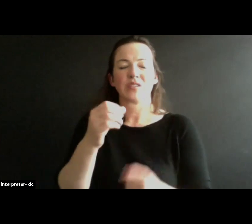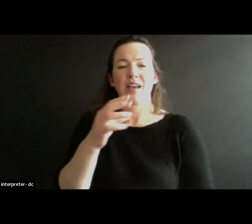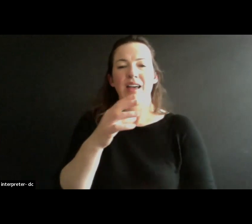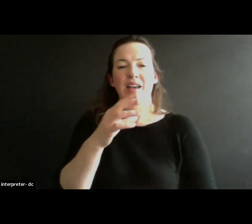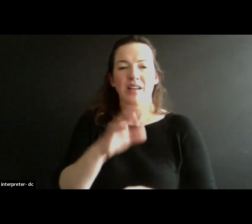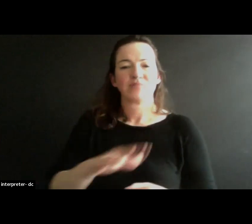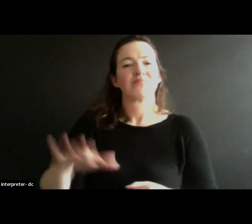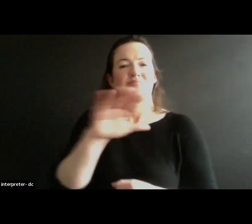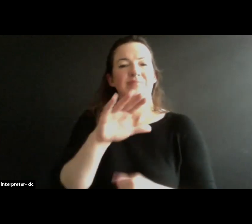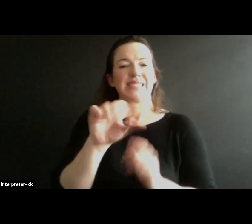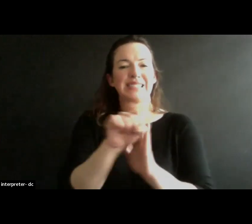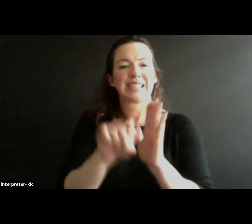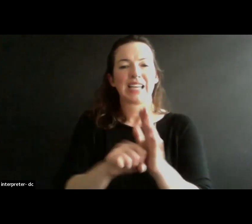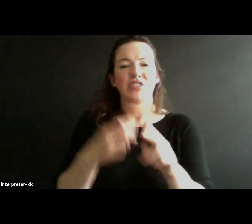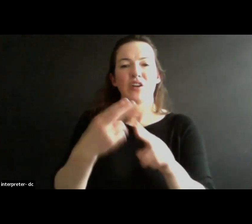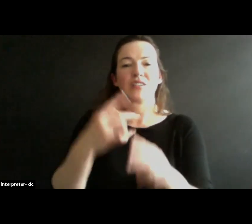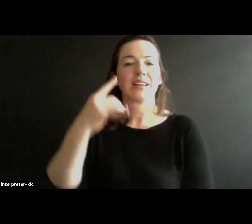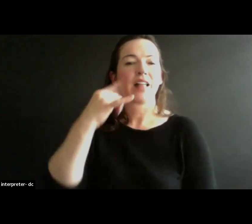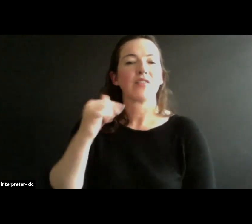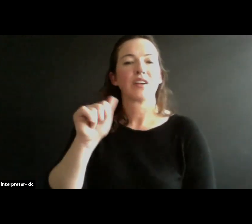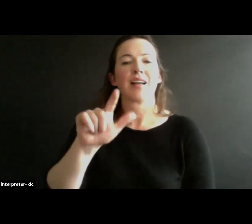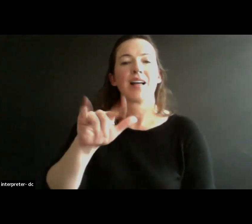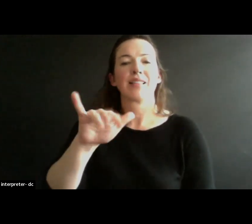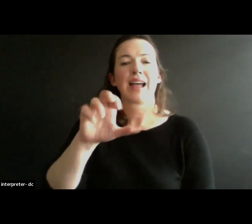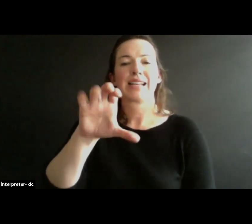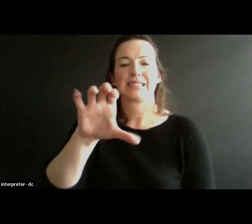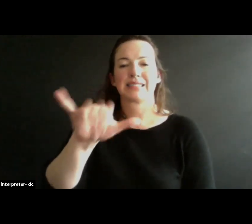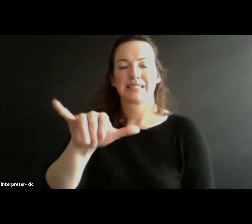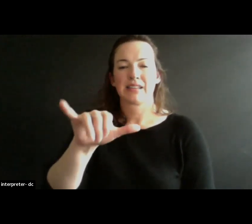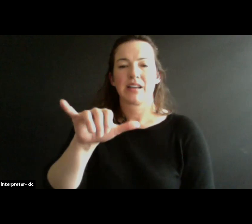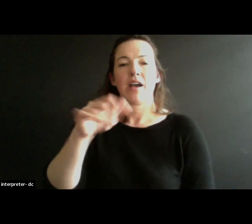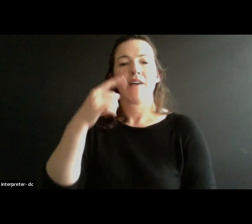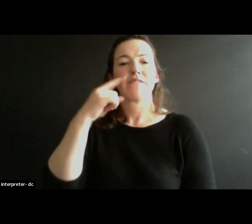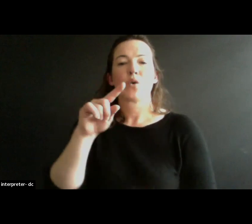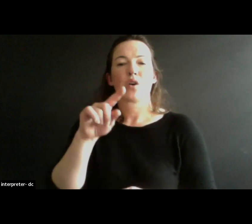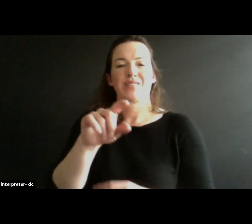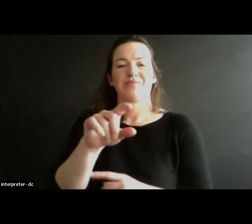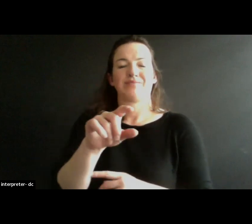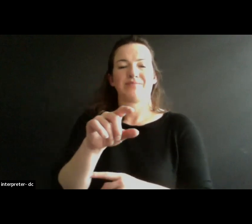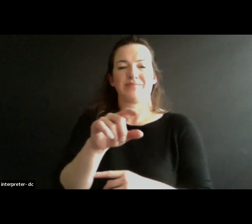coalition called the California Alliance for Digital equity or aid, for short, that we